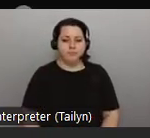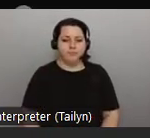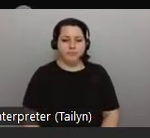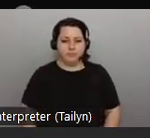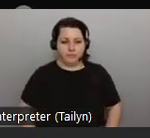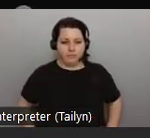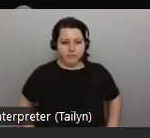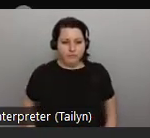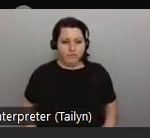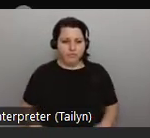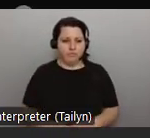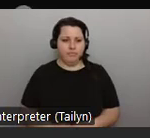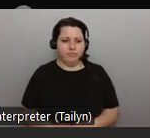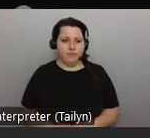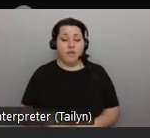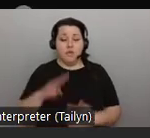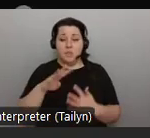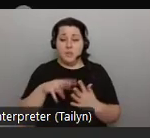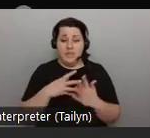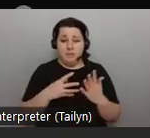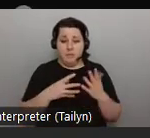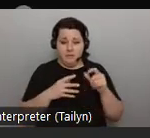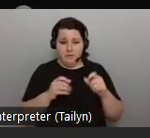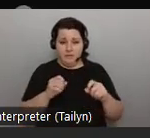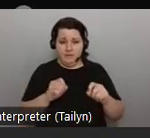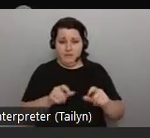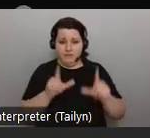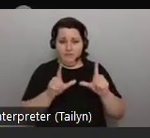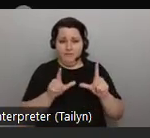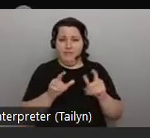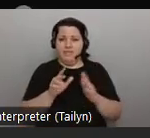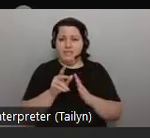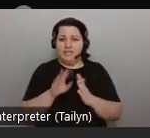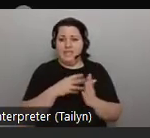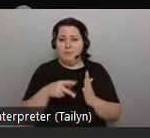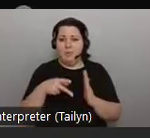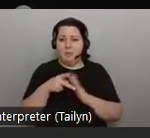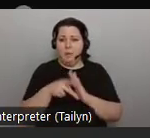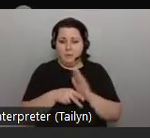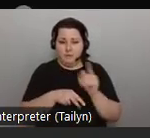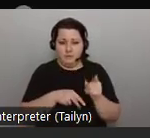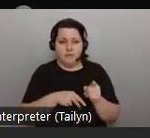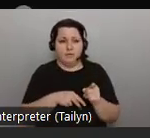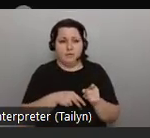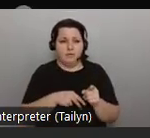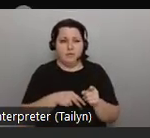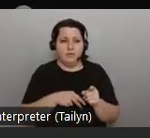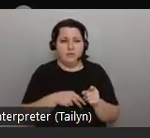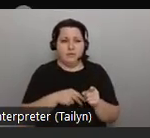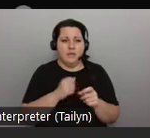get the information they need in a relevant manner and not have to make guesses based on their detective work. One